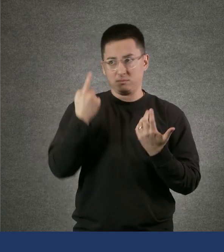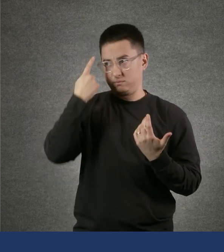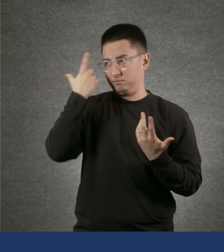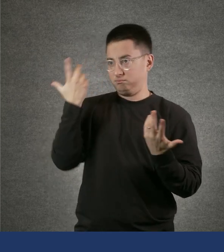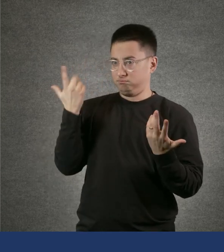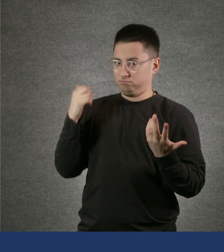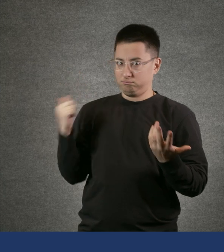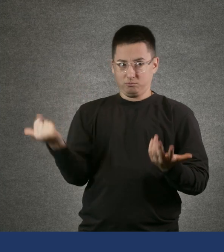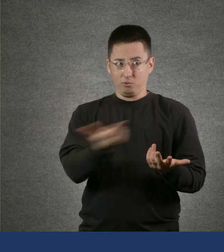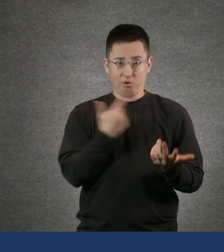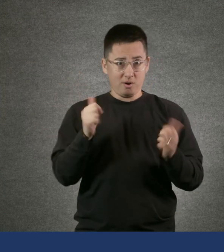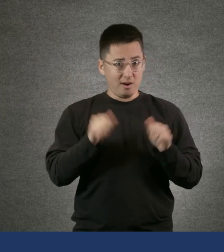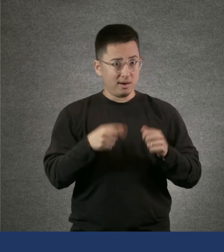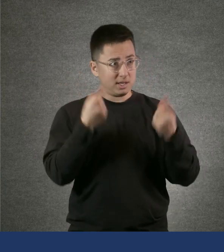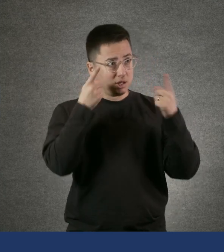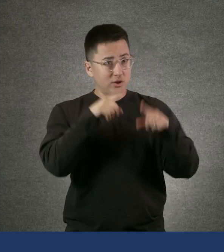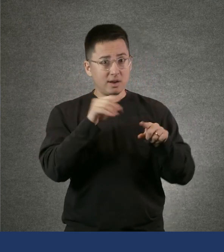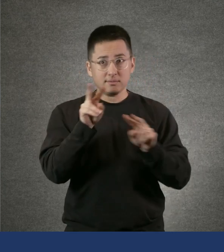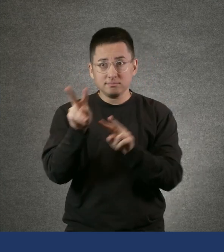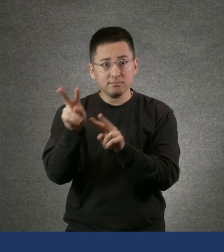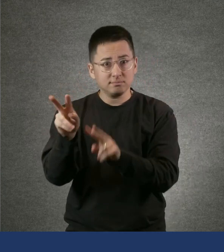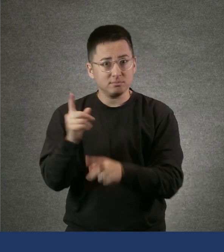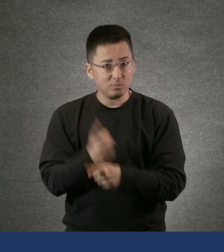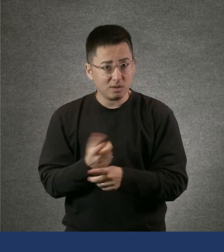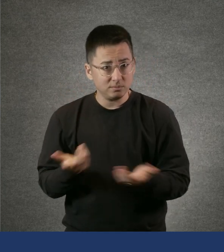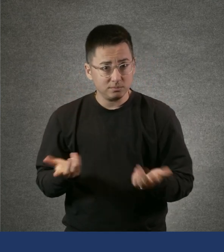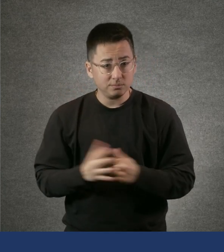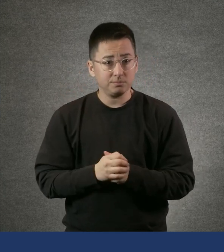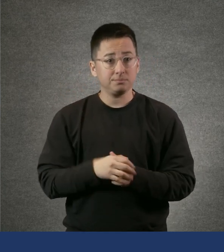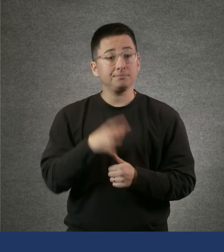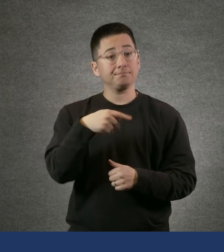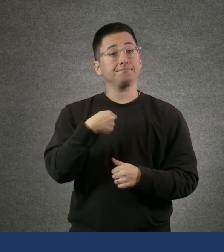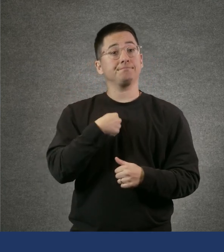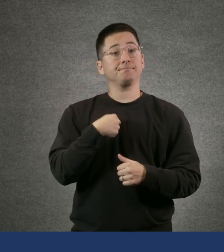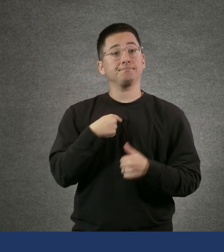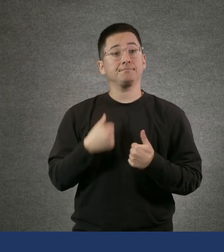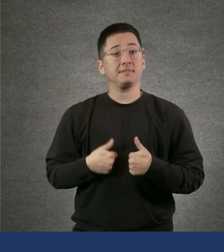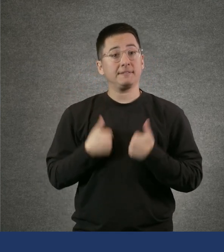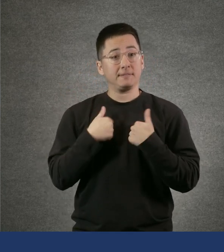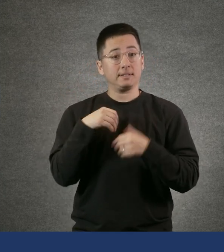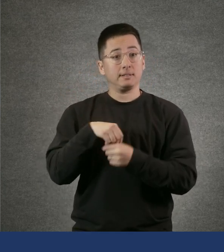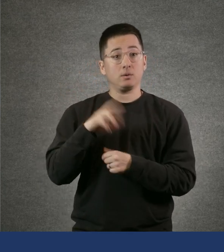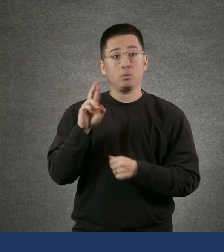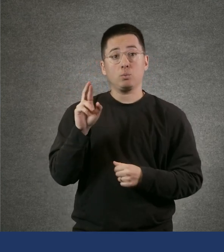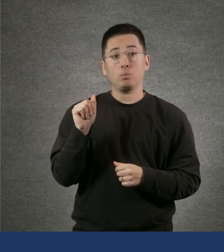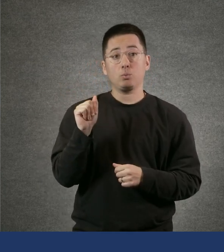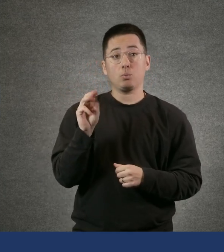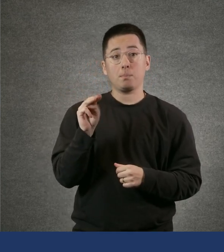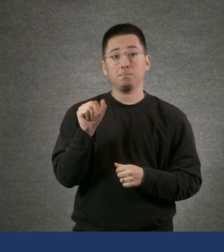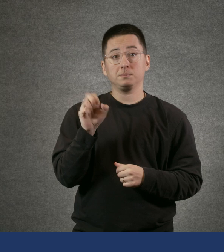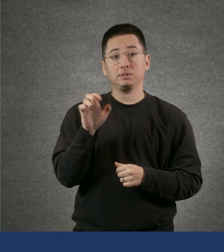and live a comfortable life, which I think we can all agree on and aspire to.